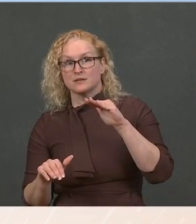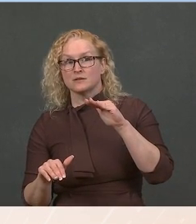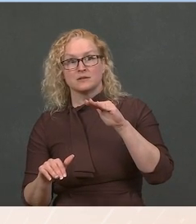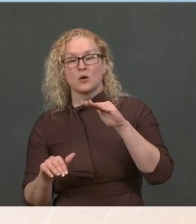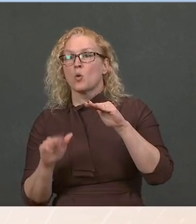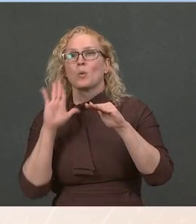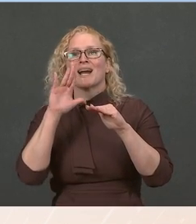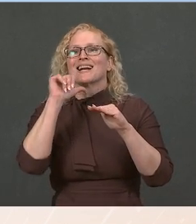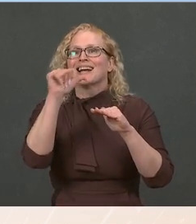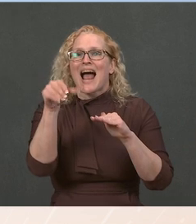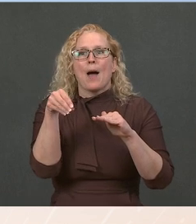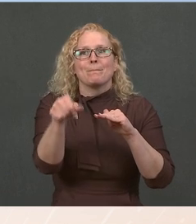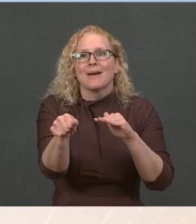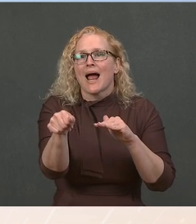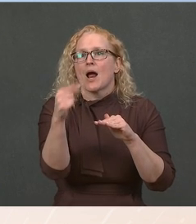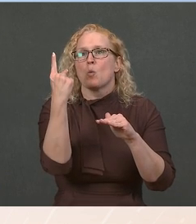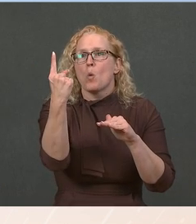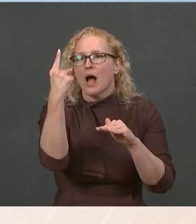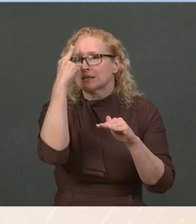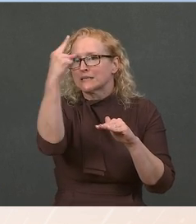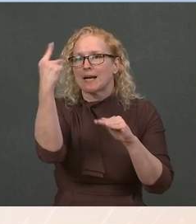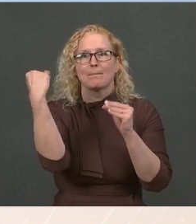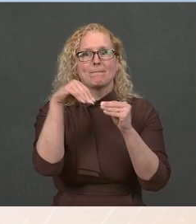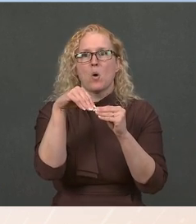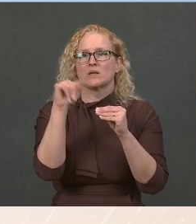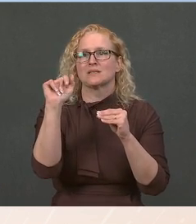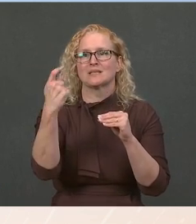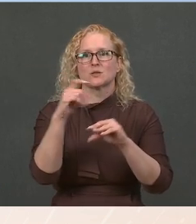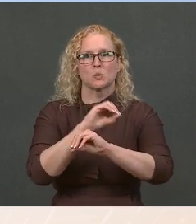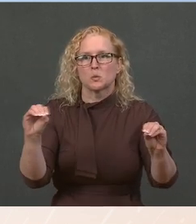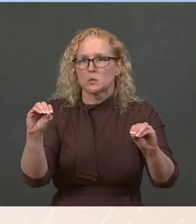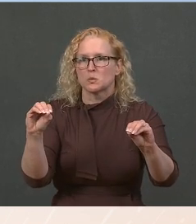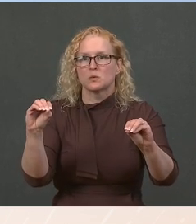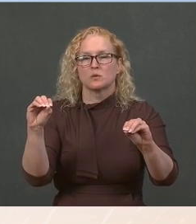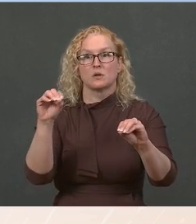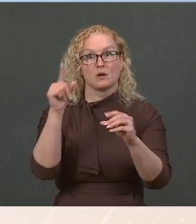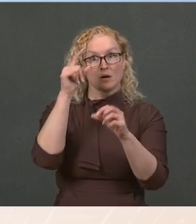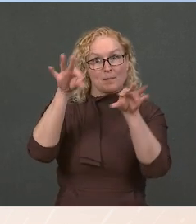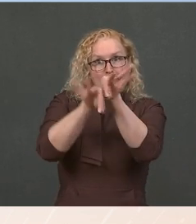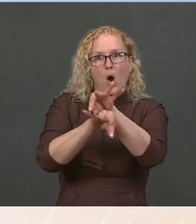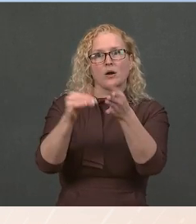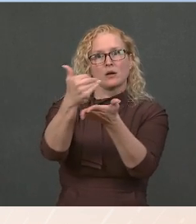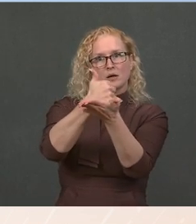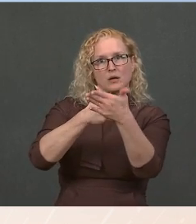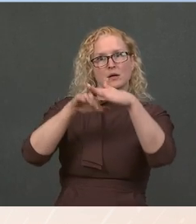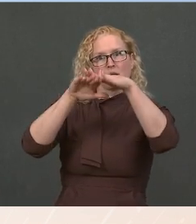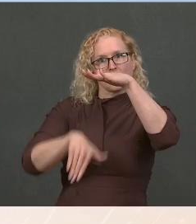That is the -- that is the red line, if you will, that the President had when it came to this -- to his economic policies. The Press: If I could just ask you